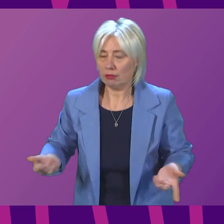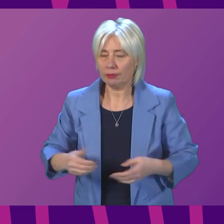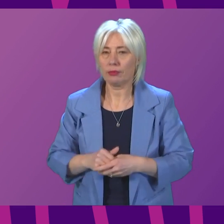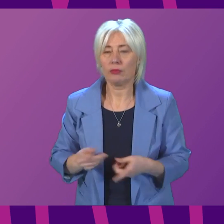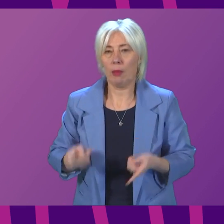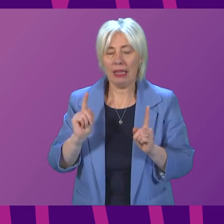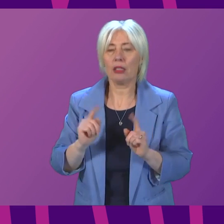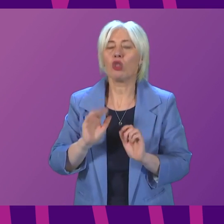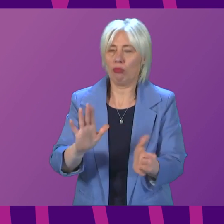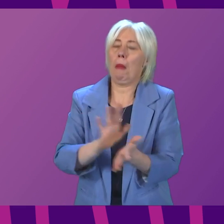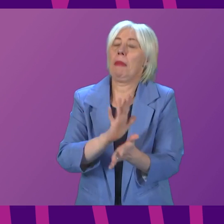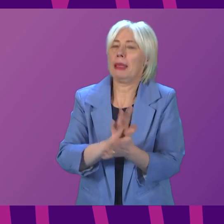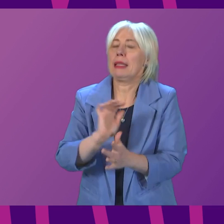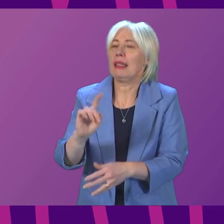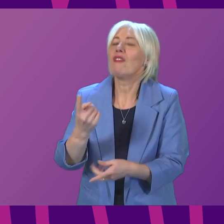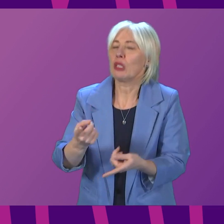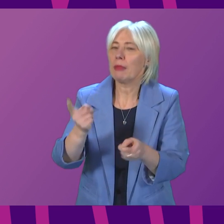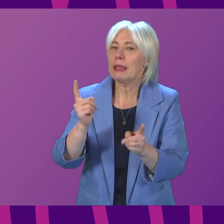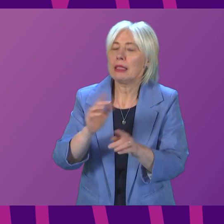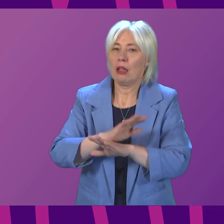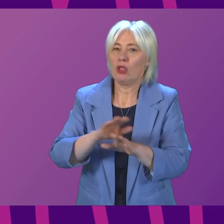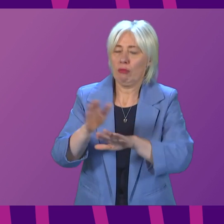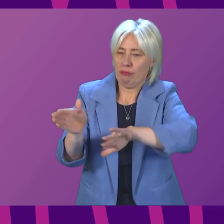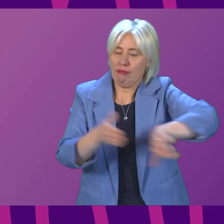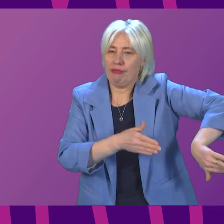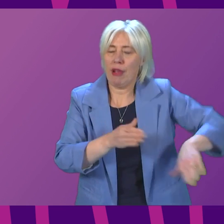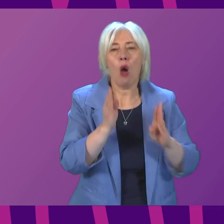I am pleased that the First Minister seems to have ruled out privatisation.